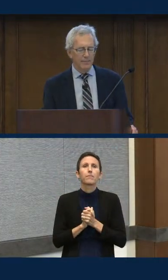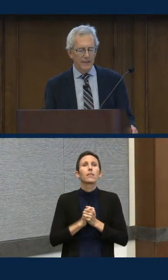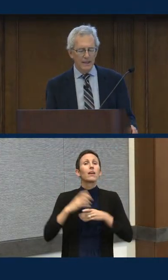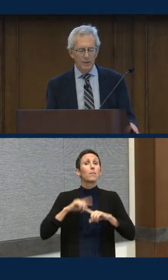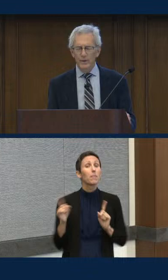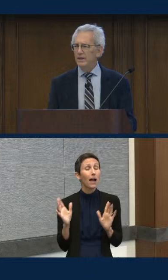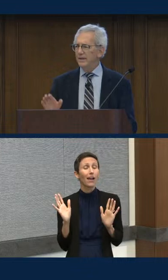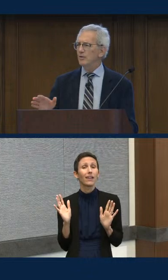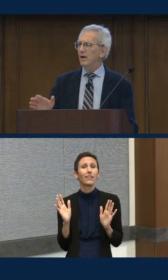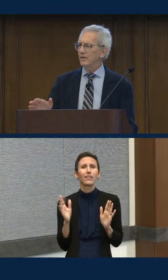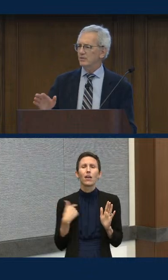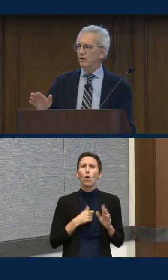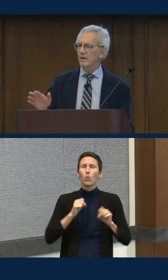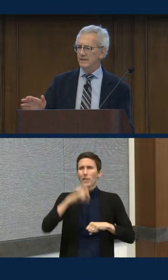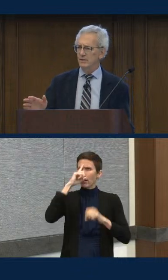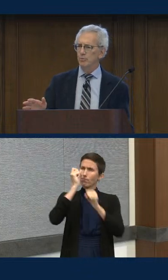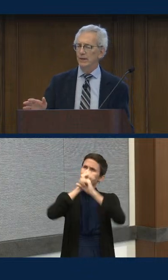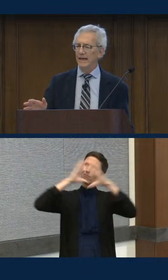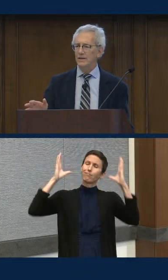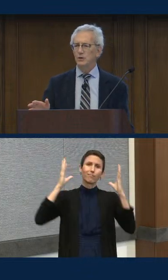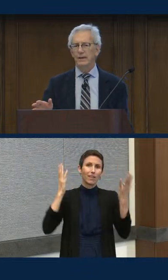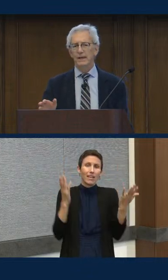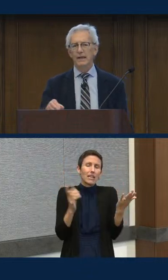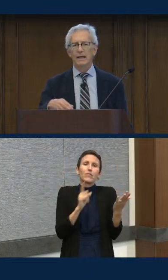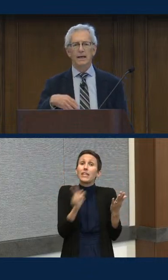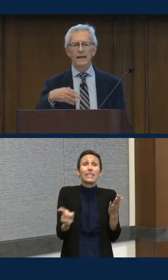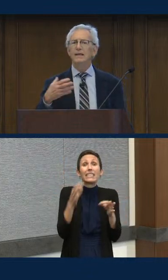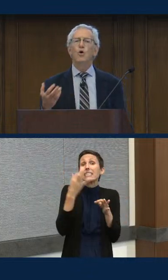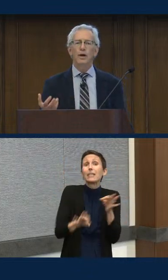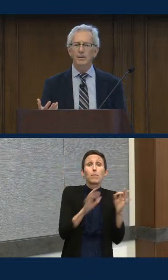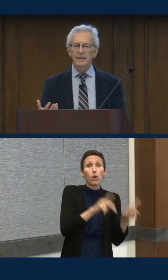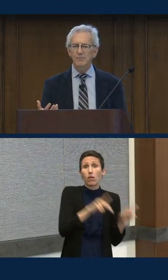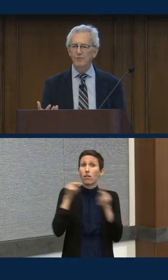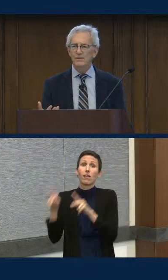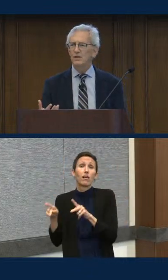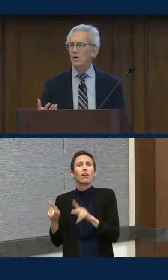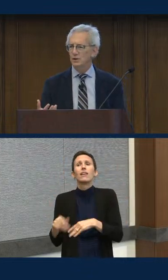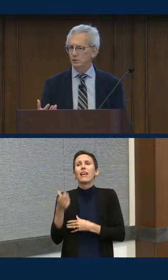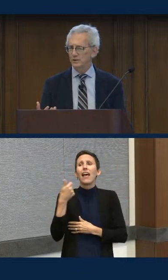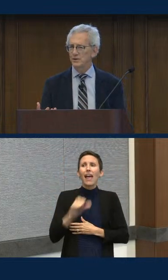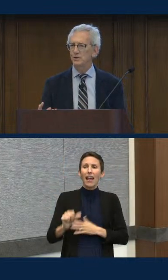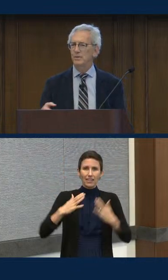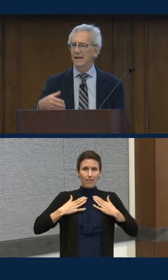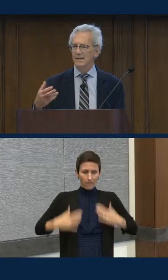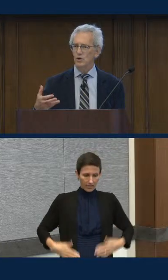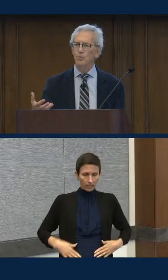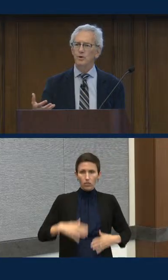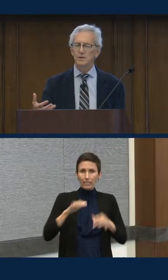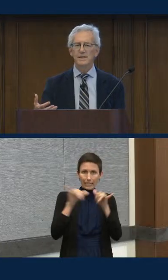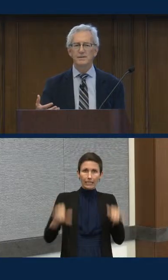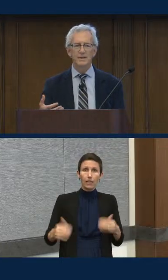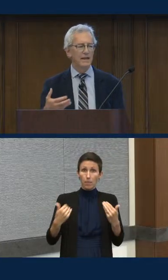this very simply actually. Any physiological system that has